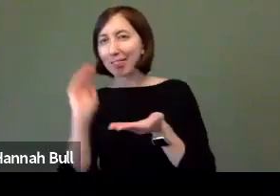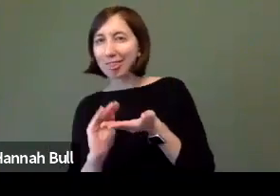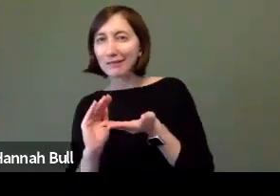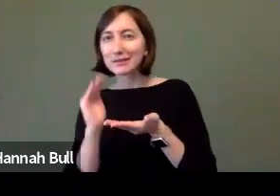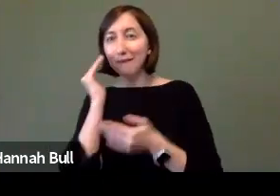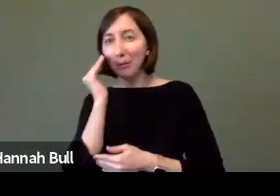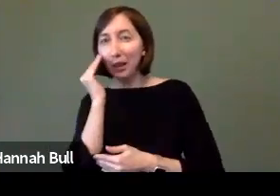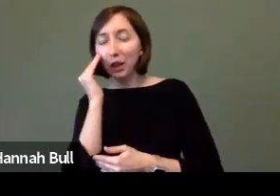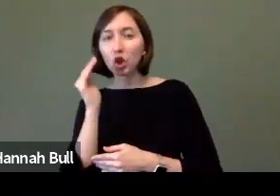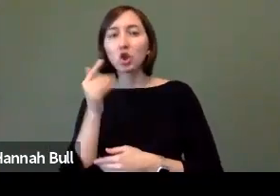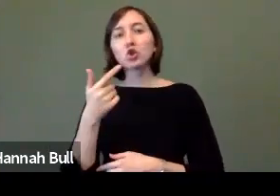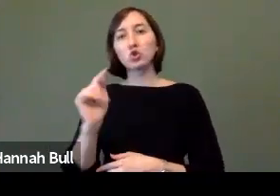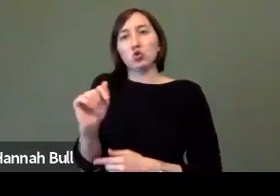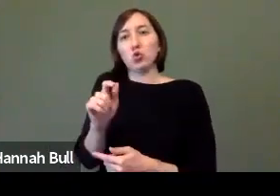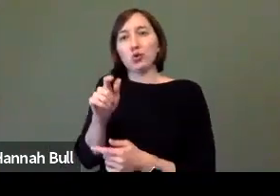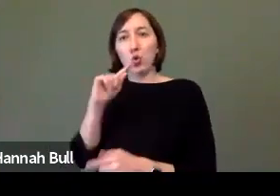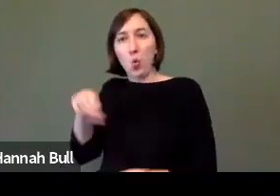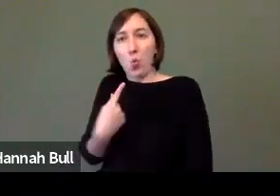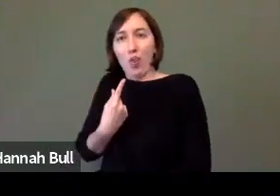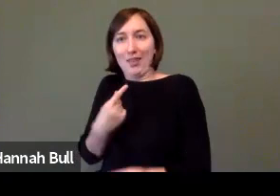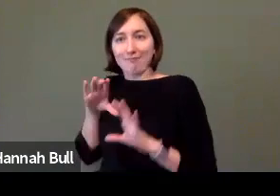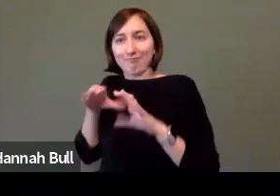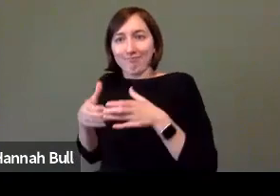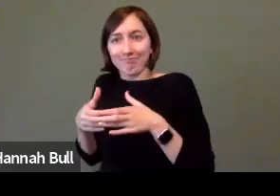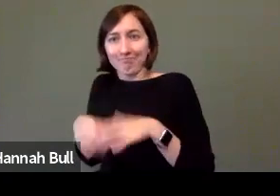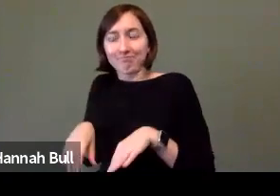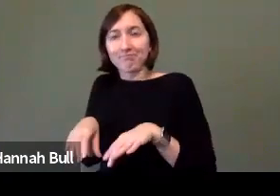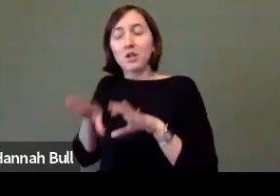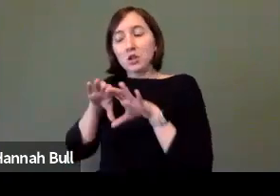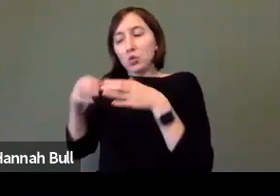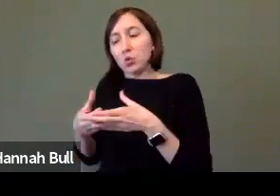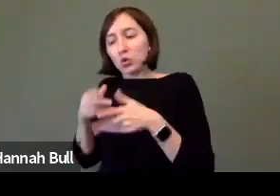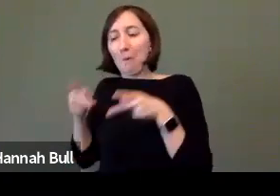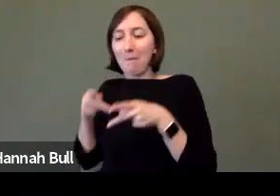That's a Georgia-specific consortium